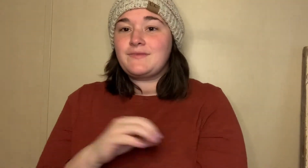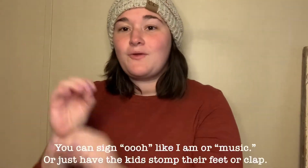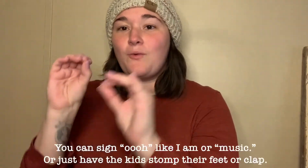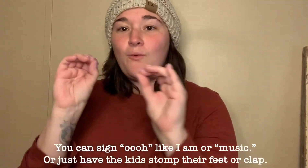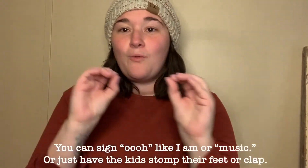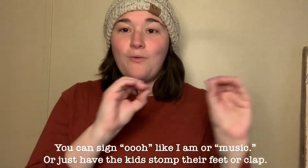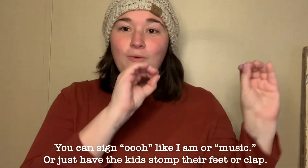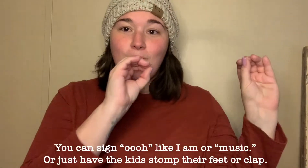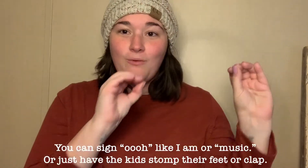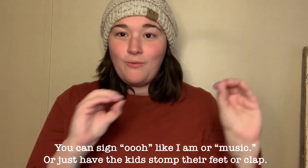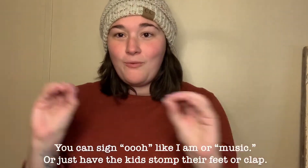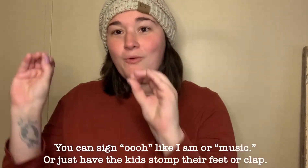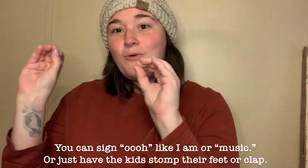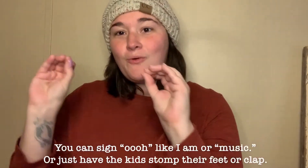ooohhh